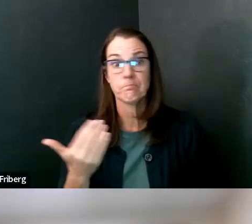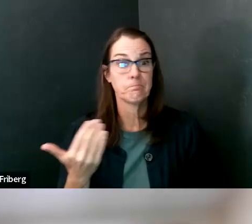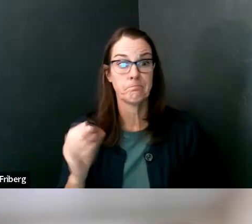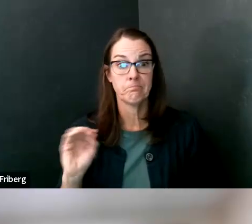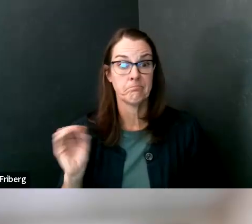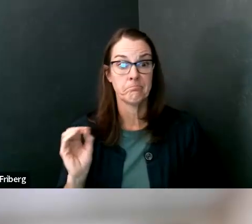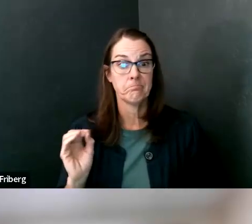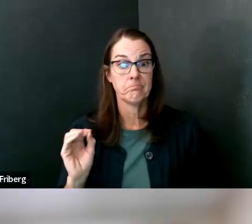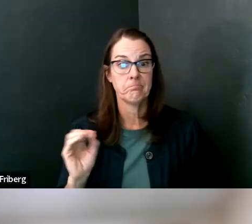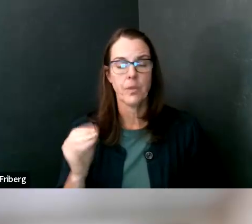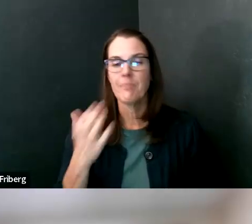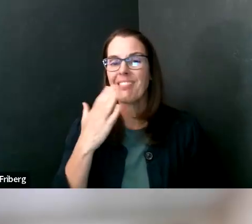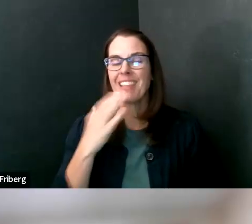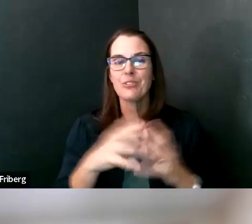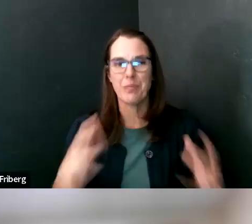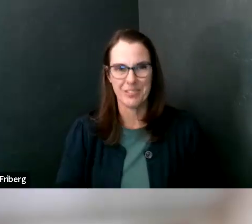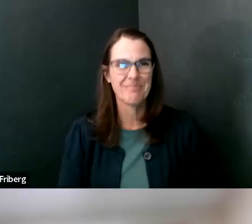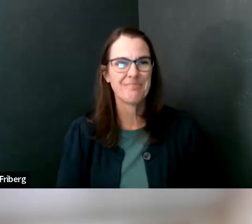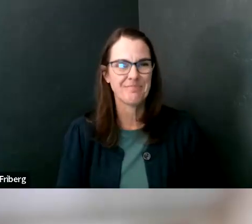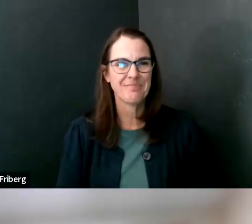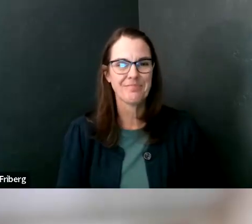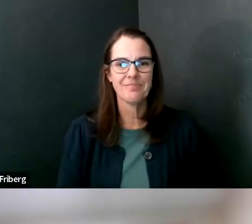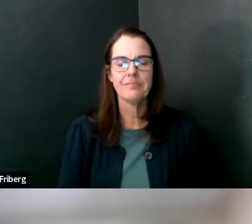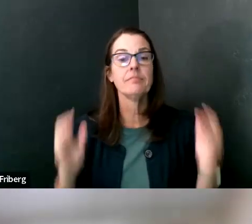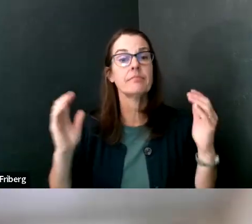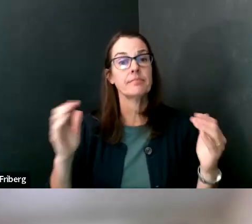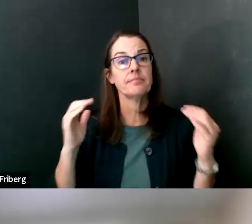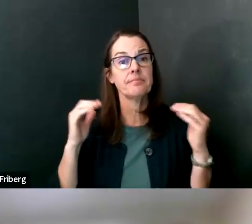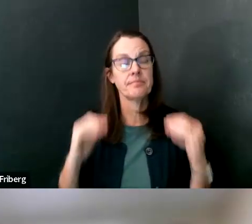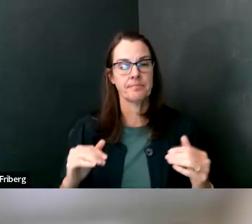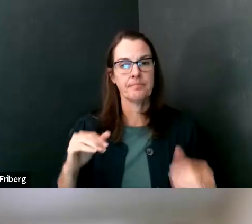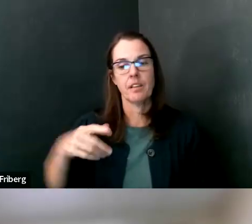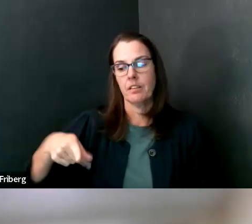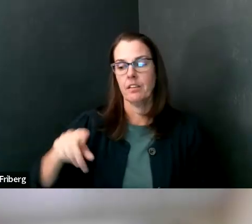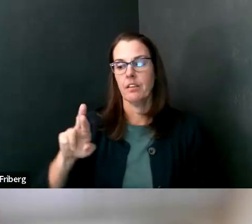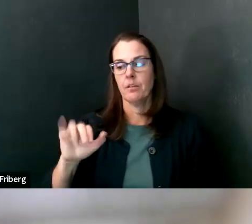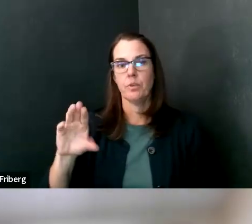All right. Thank you very much. Great. Thank you. Appreciate it. Okay. Um Primo Castro,